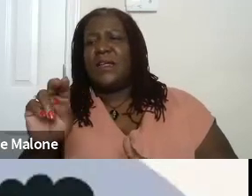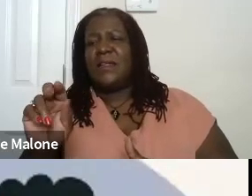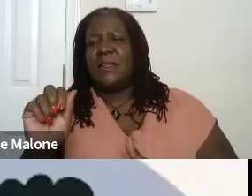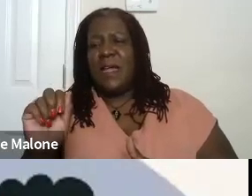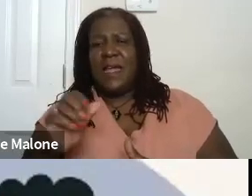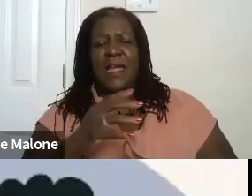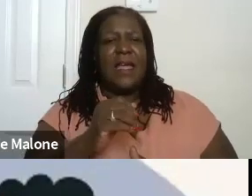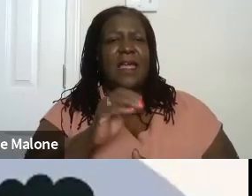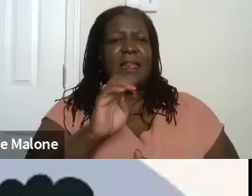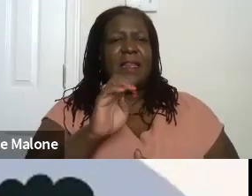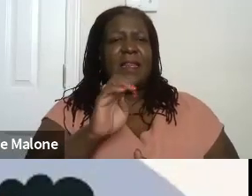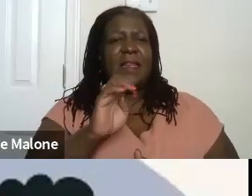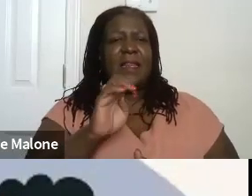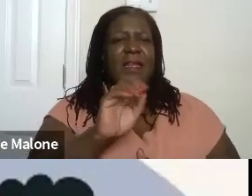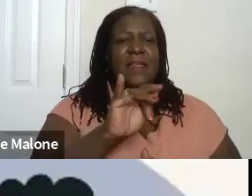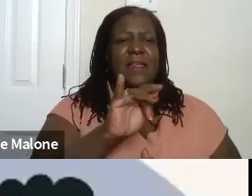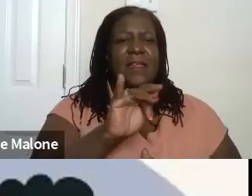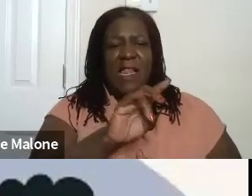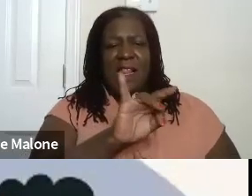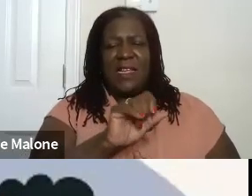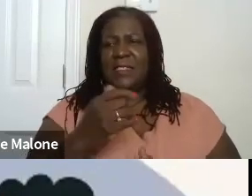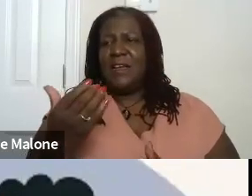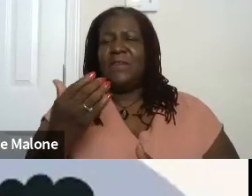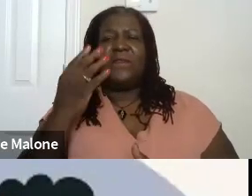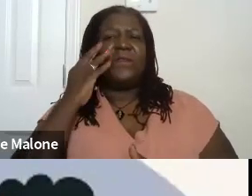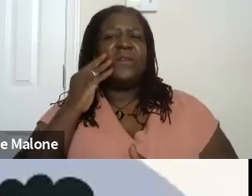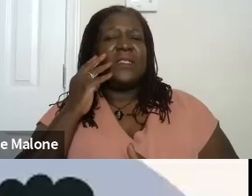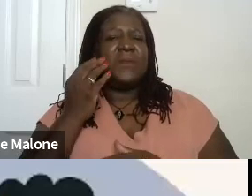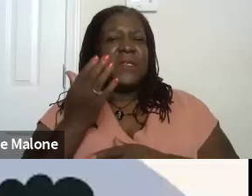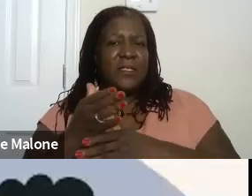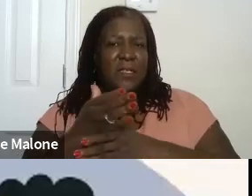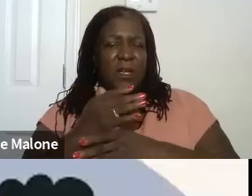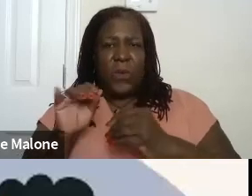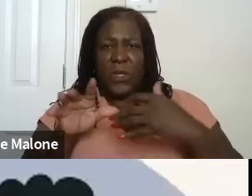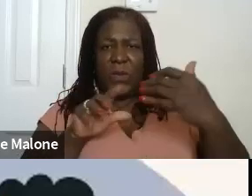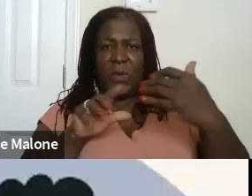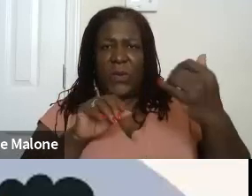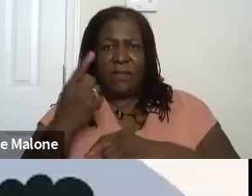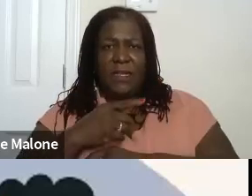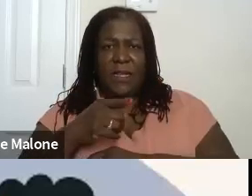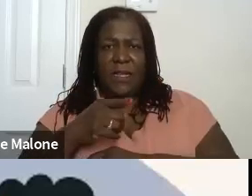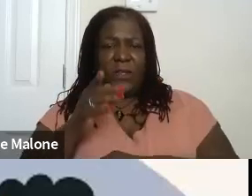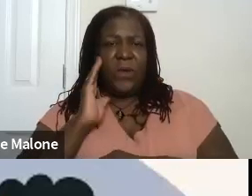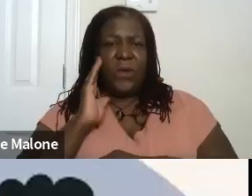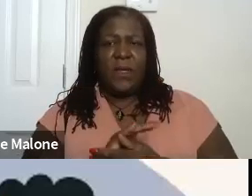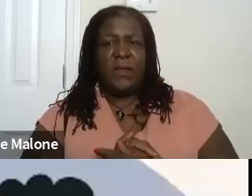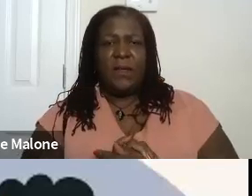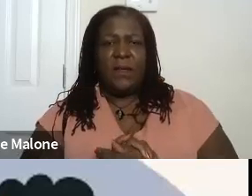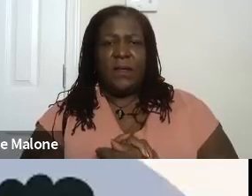sharing their experience. And as you exit today, you will be presented with a survey.